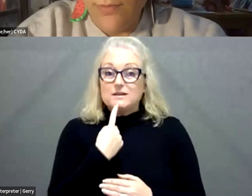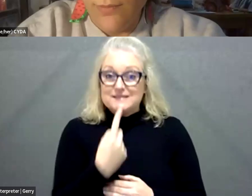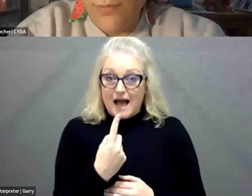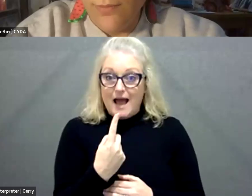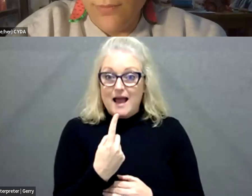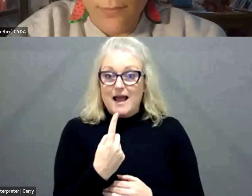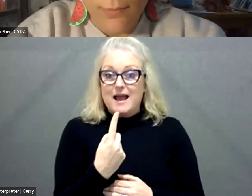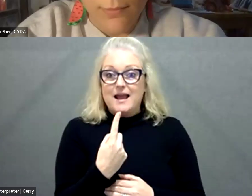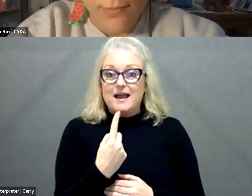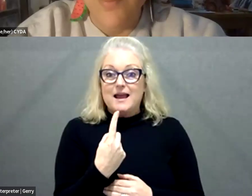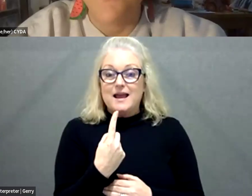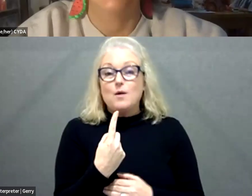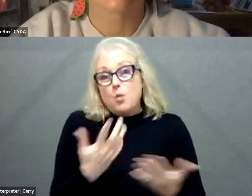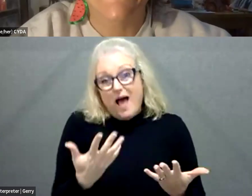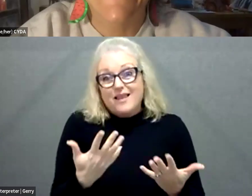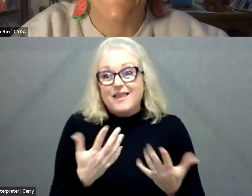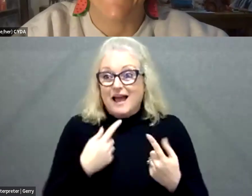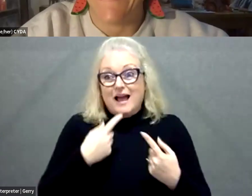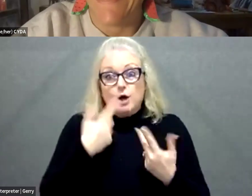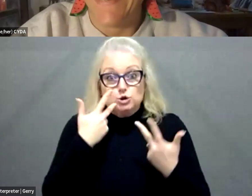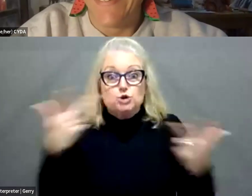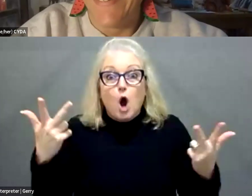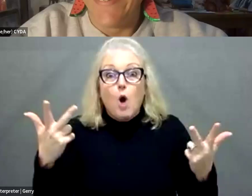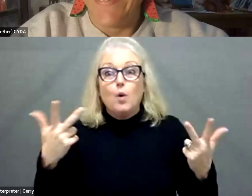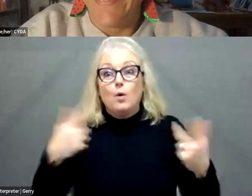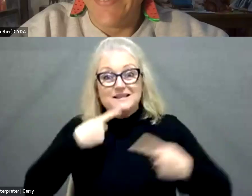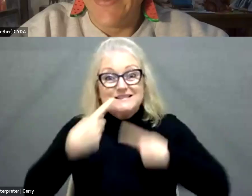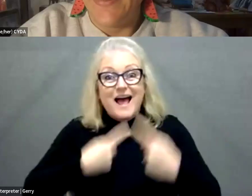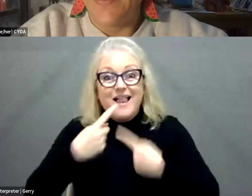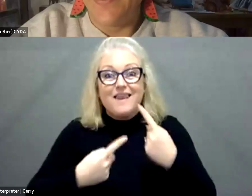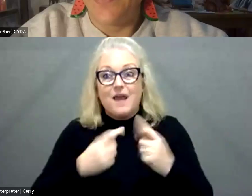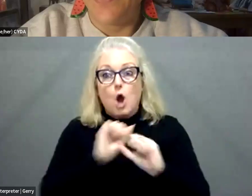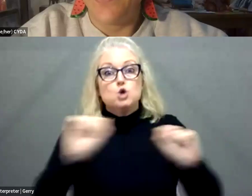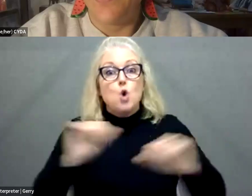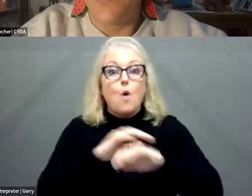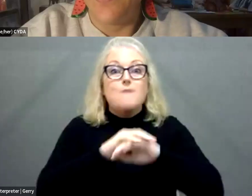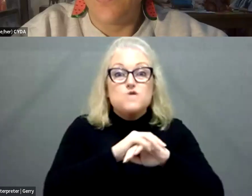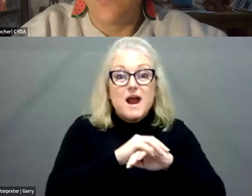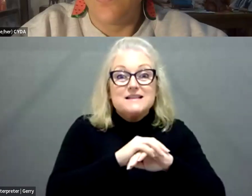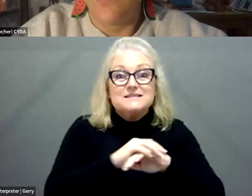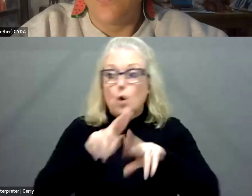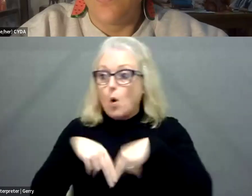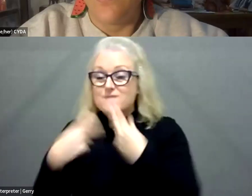your friends and family after the session. Or if you want to share the whole thing with them,